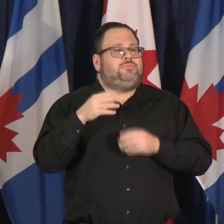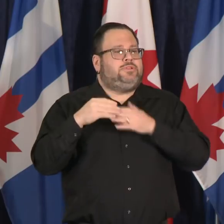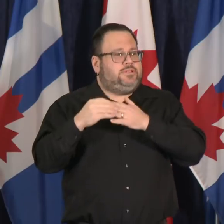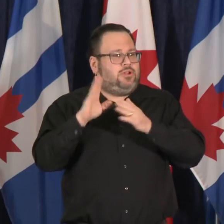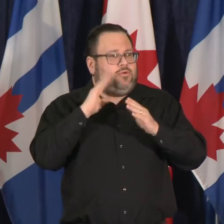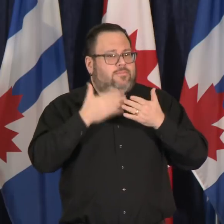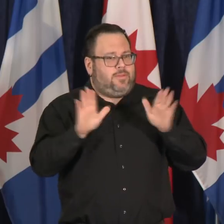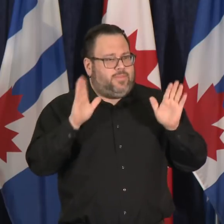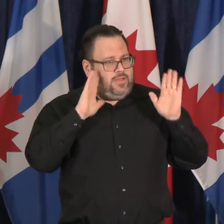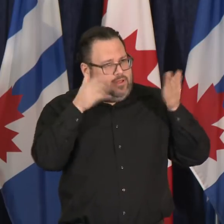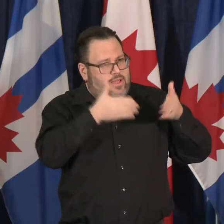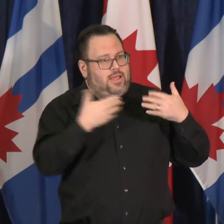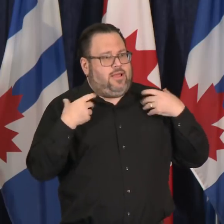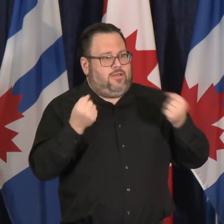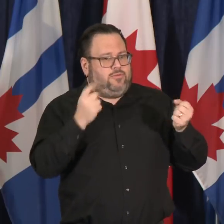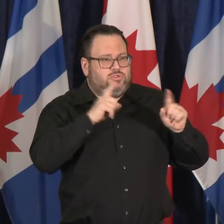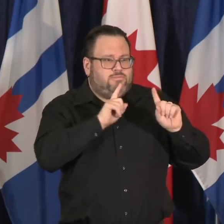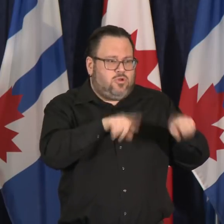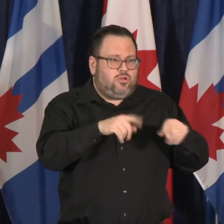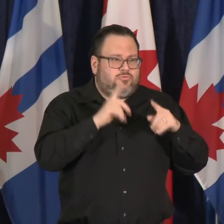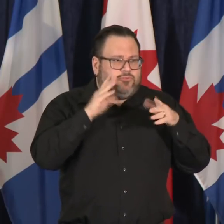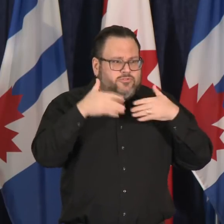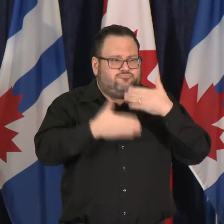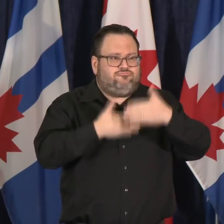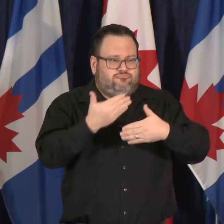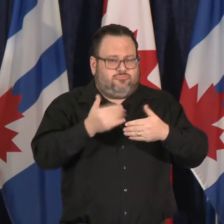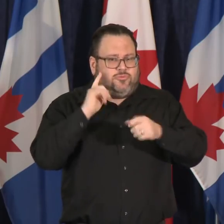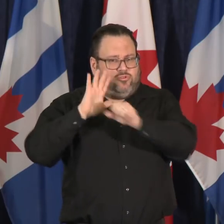is live streamed on the city's youtube channel so I ask that you please use the